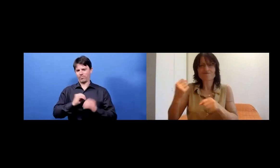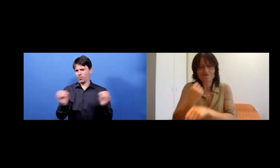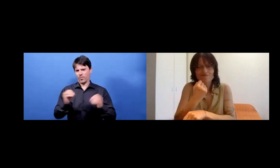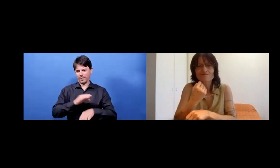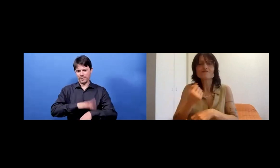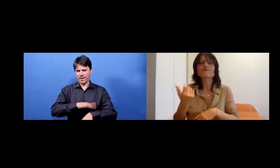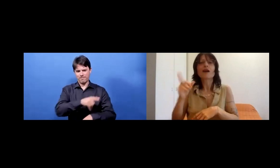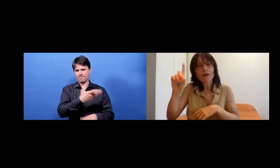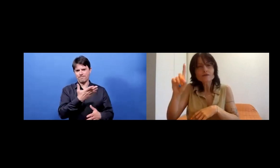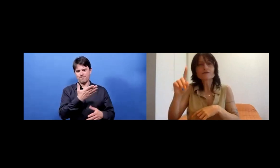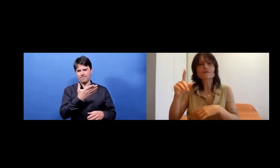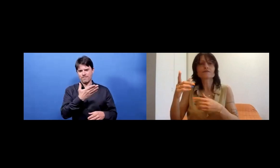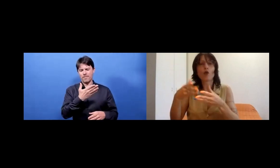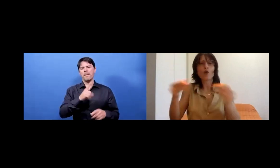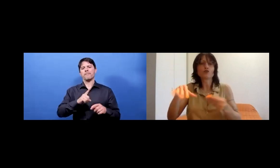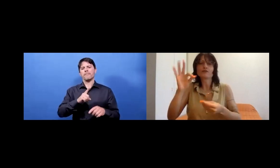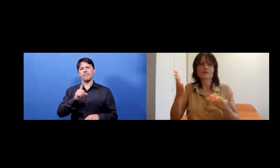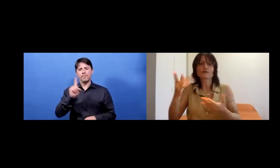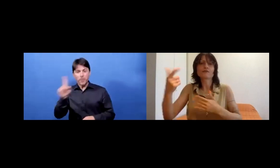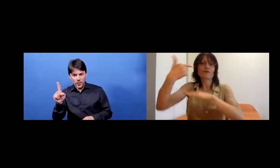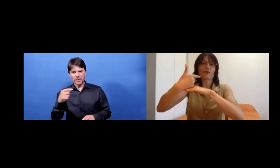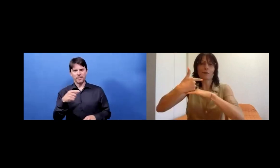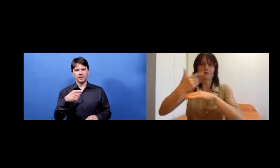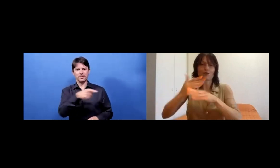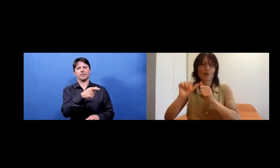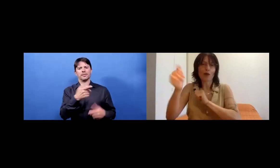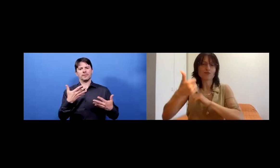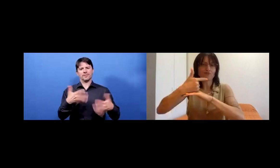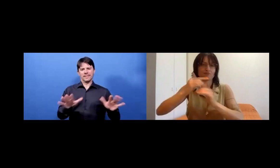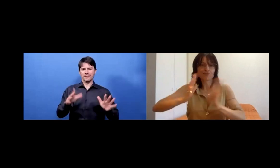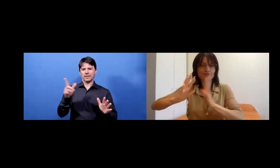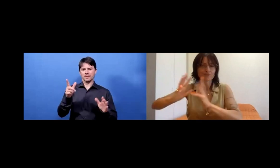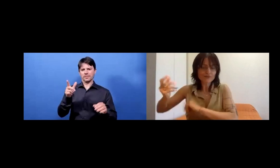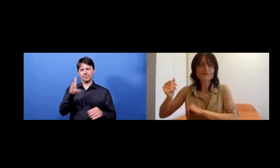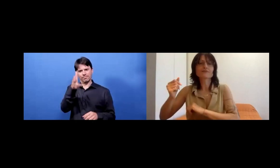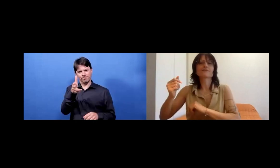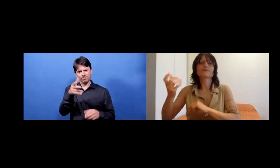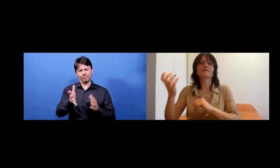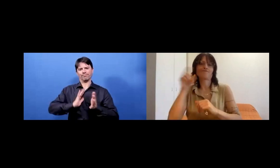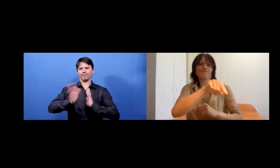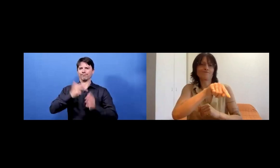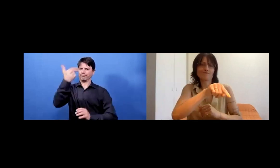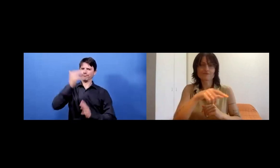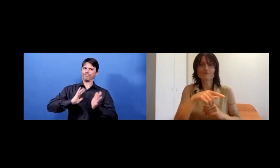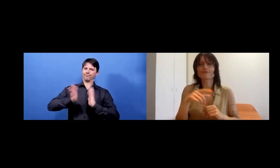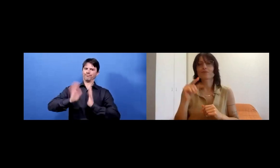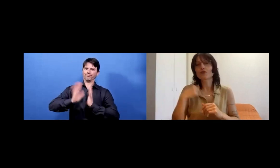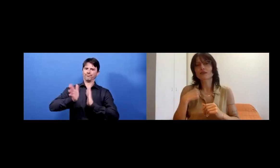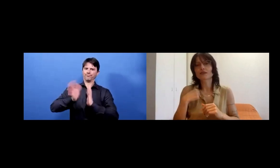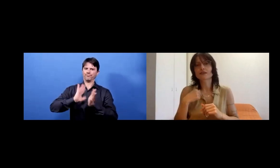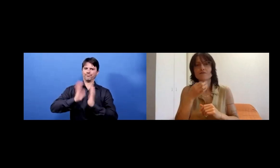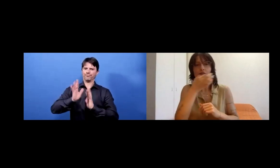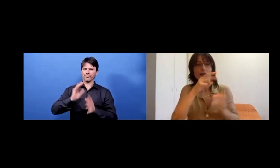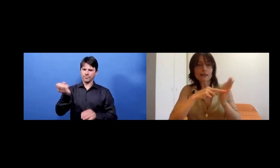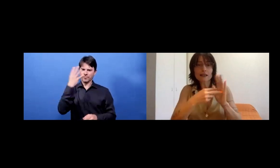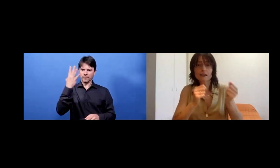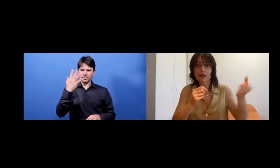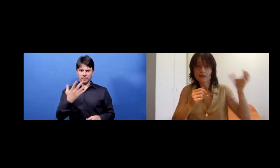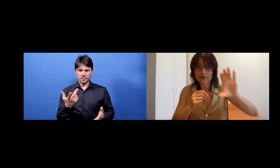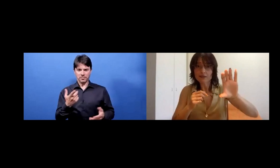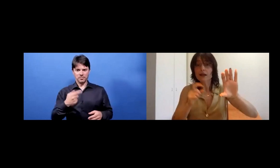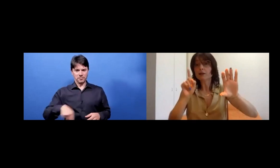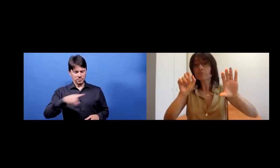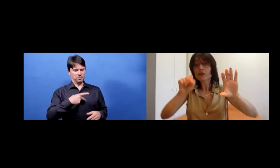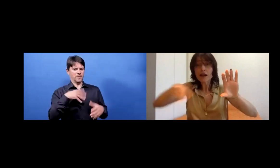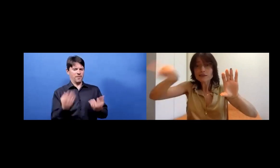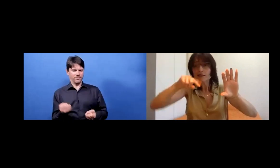Rita Mazza: I'm very sorry and she's very sorry, she can't make it to our session. However, she sent us a video.